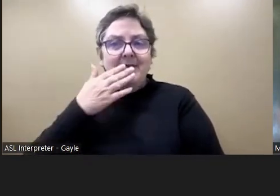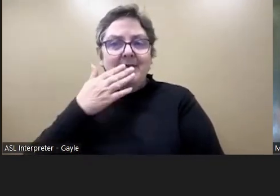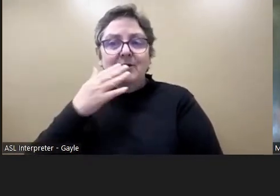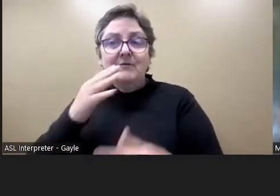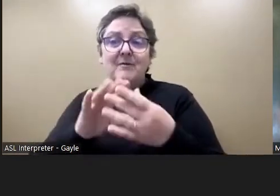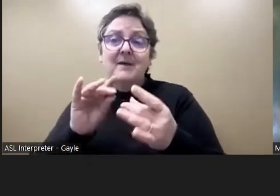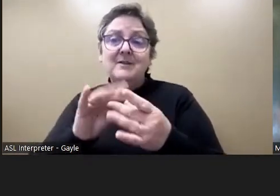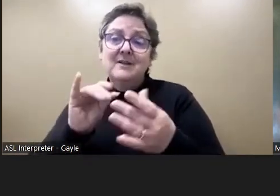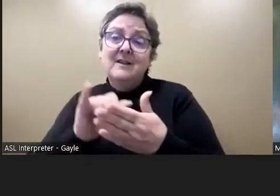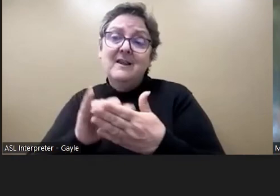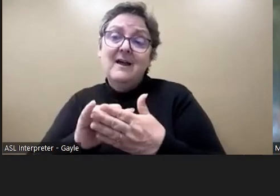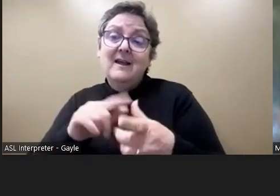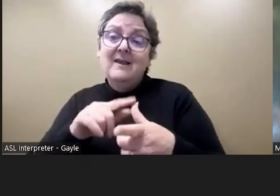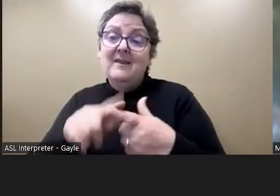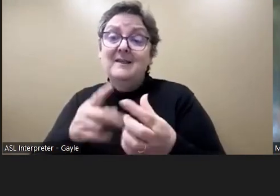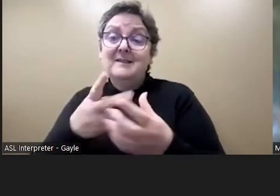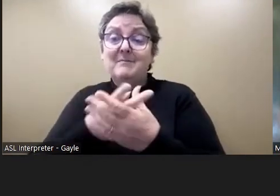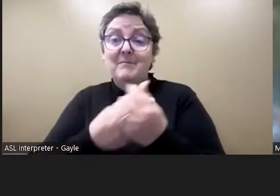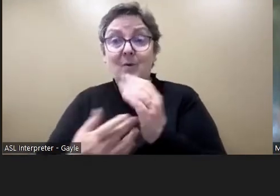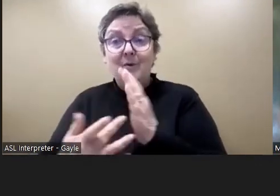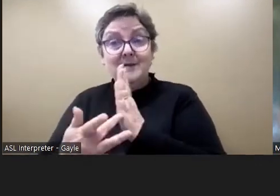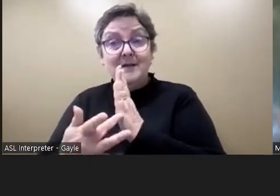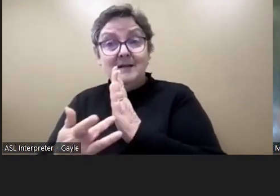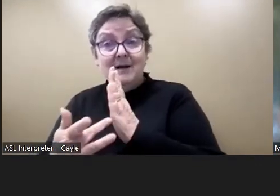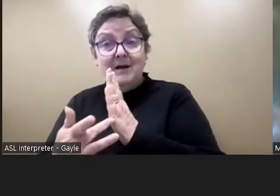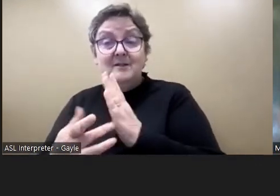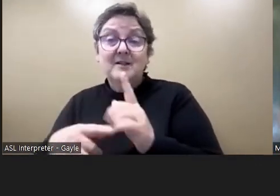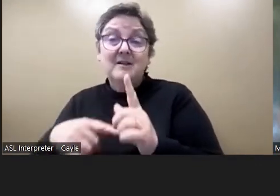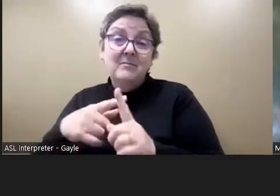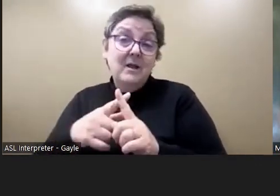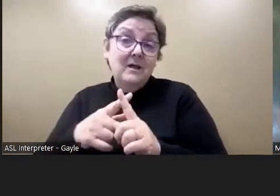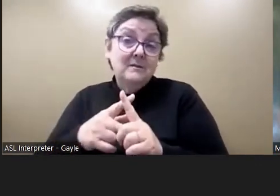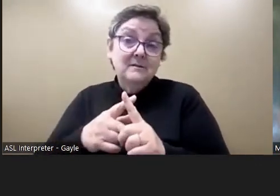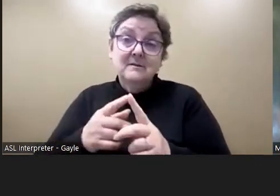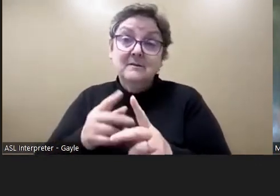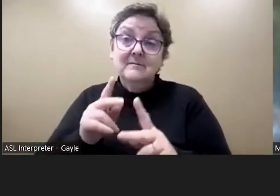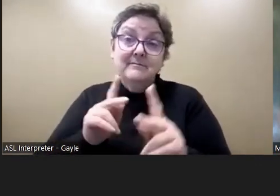and manual resources to, I guess, to first of all,